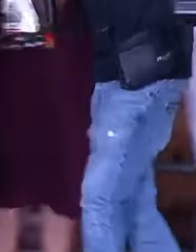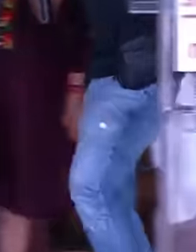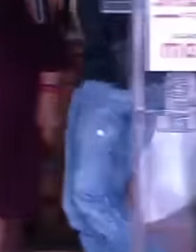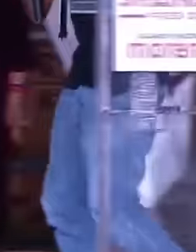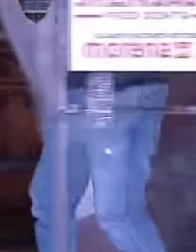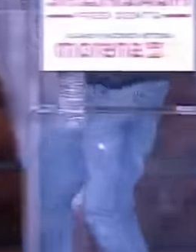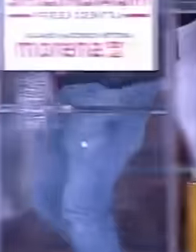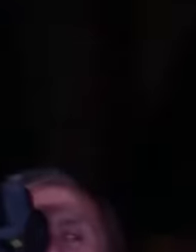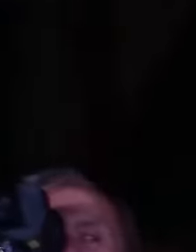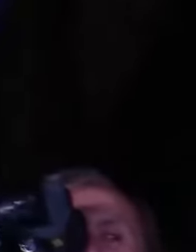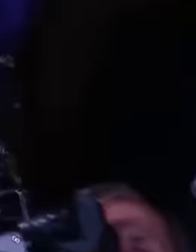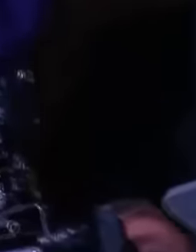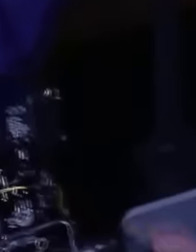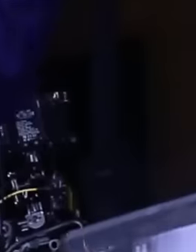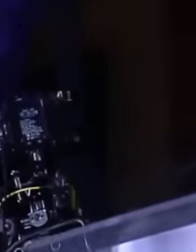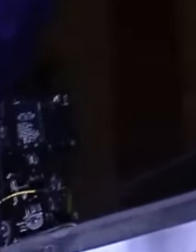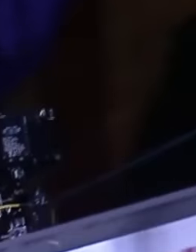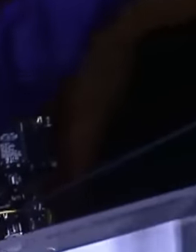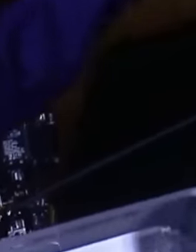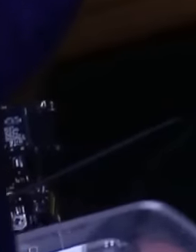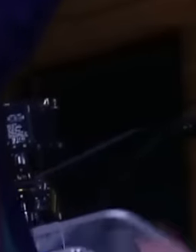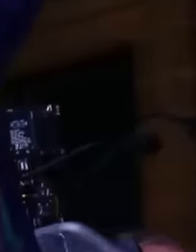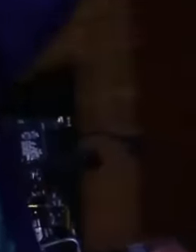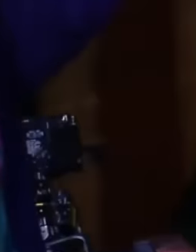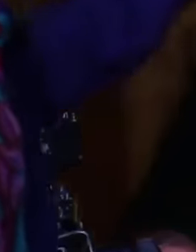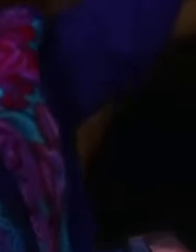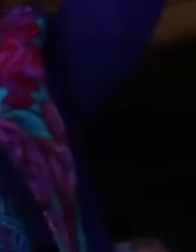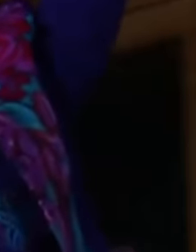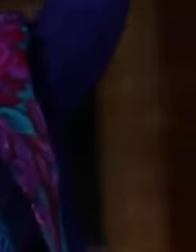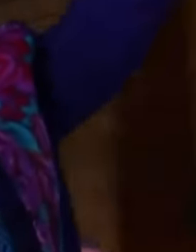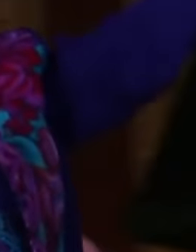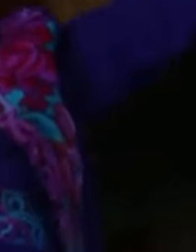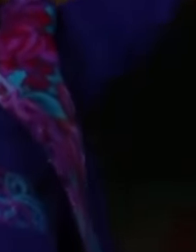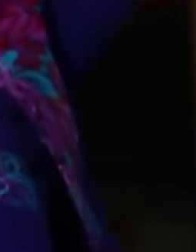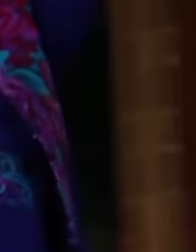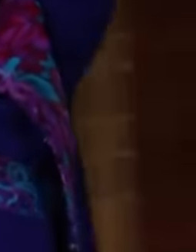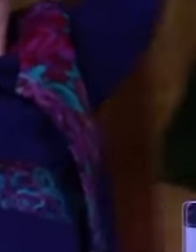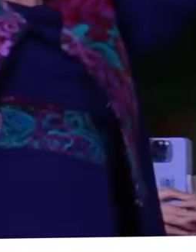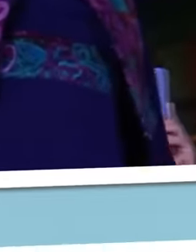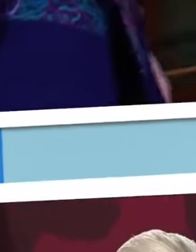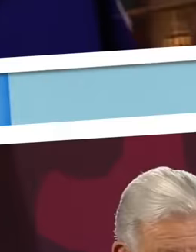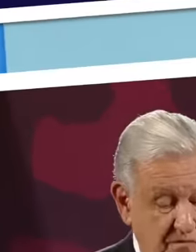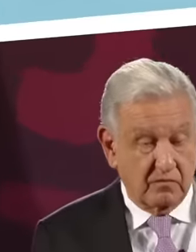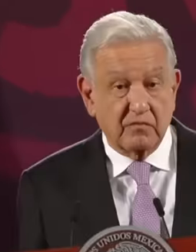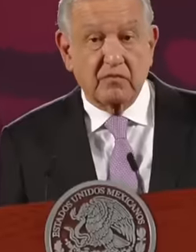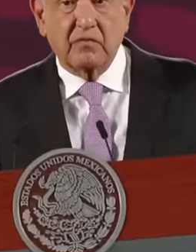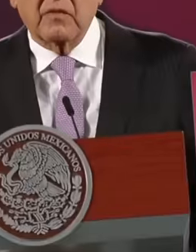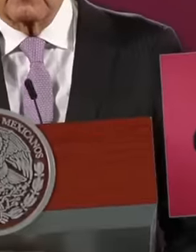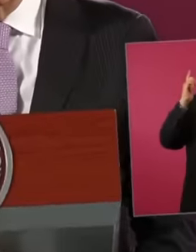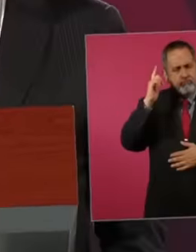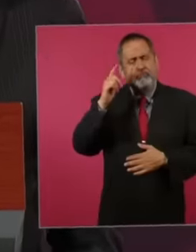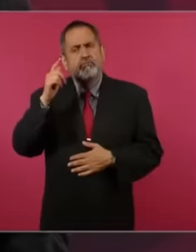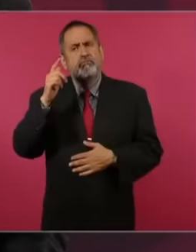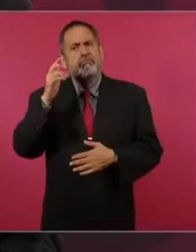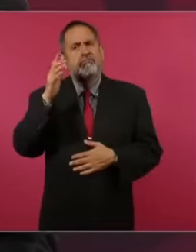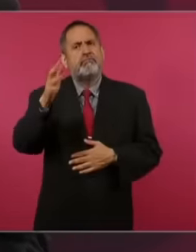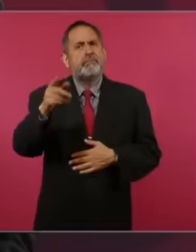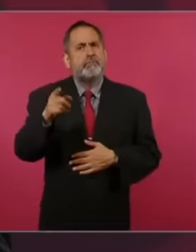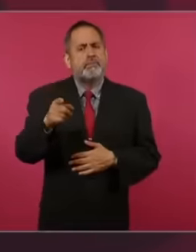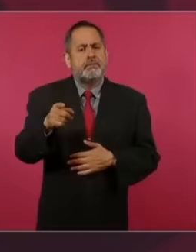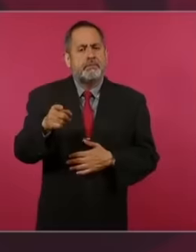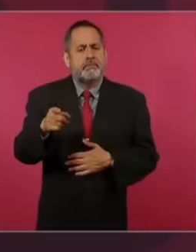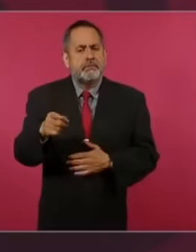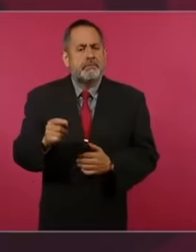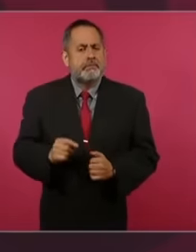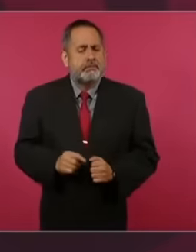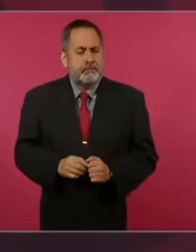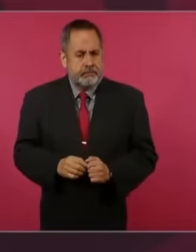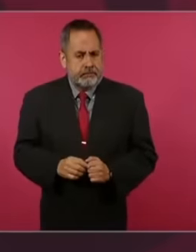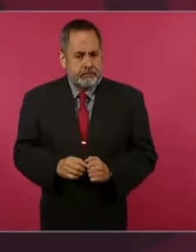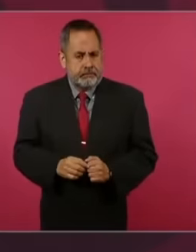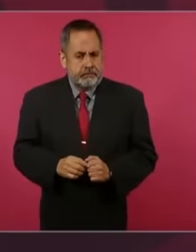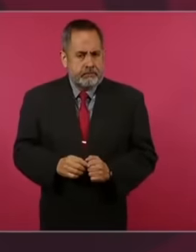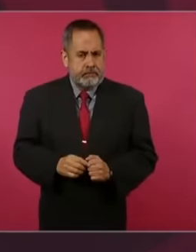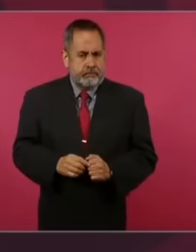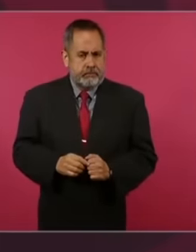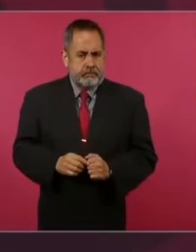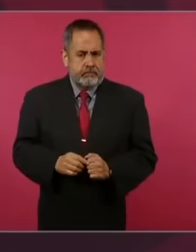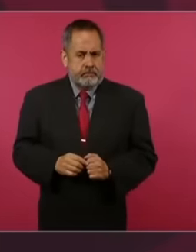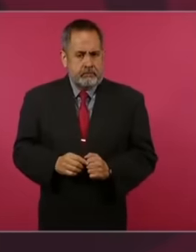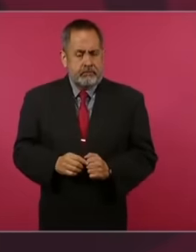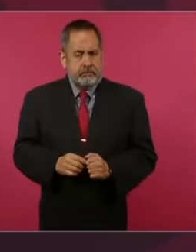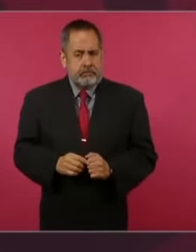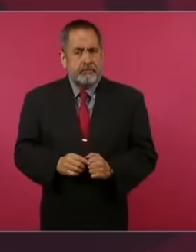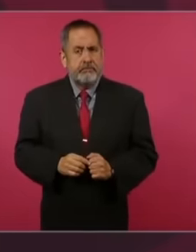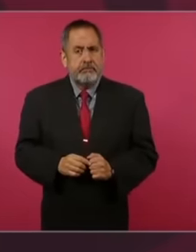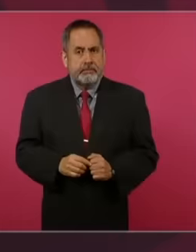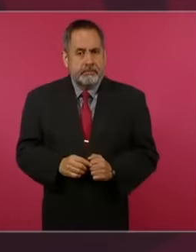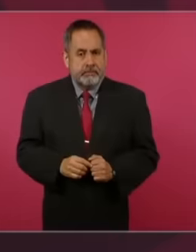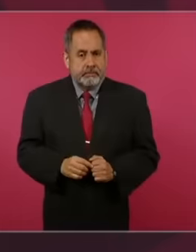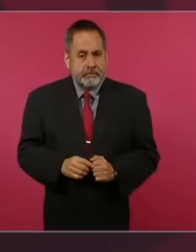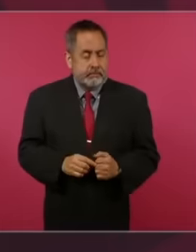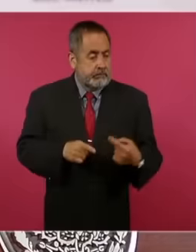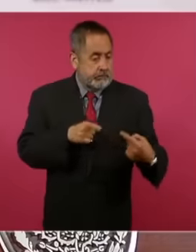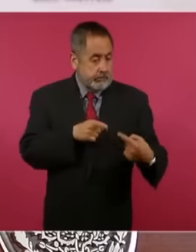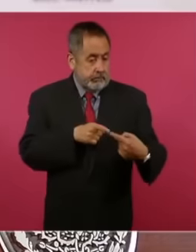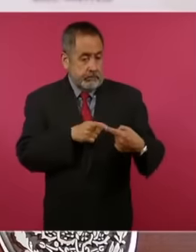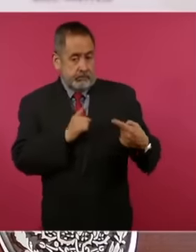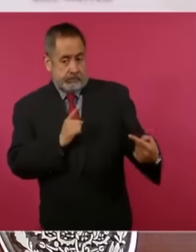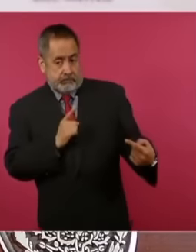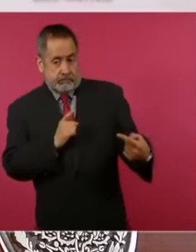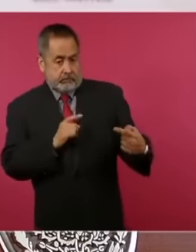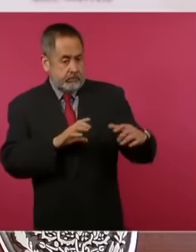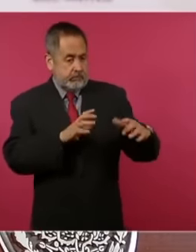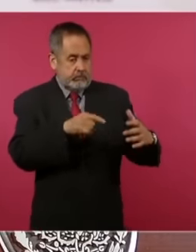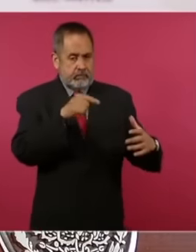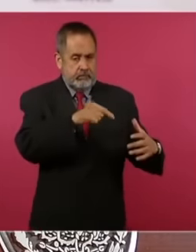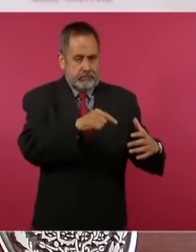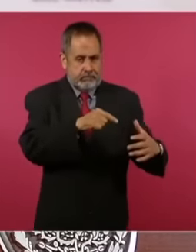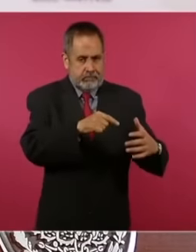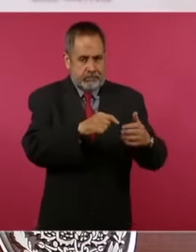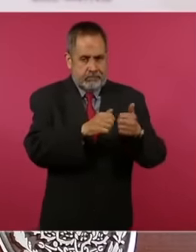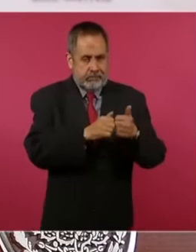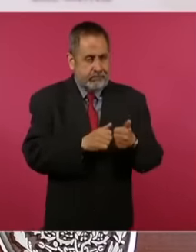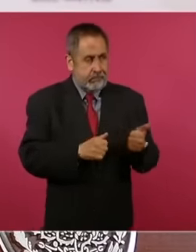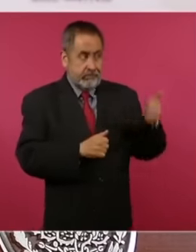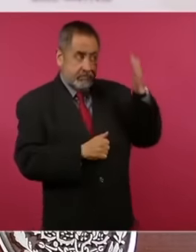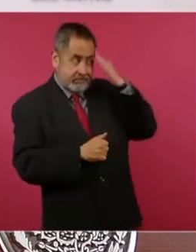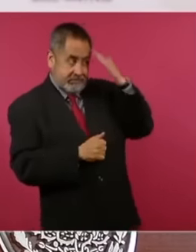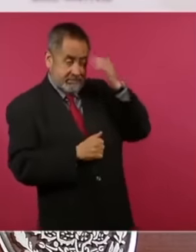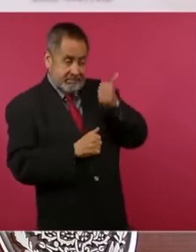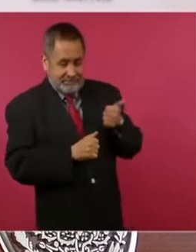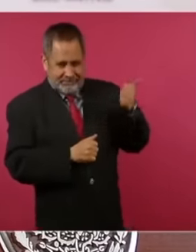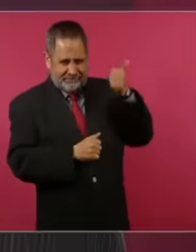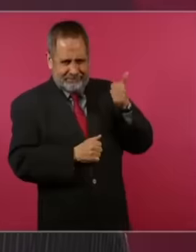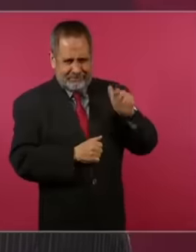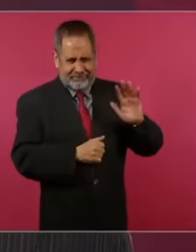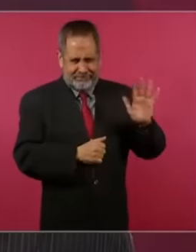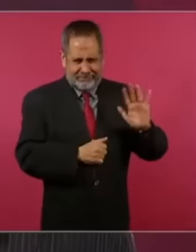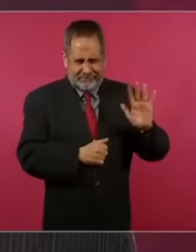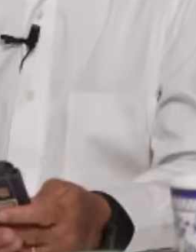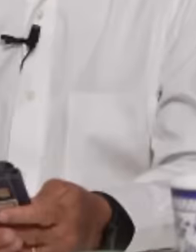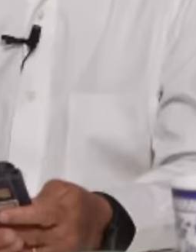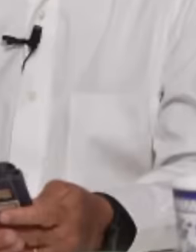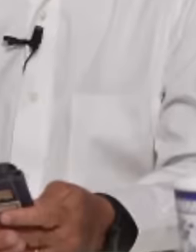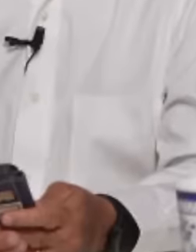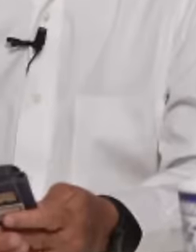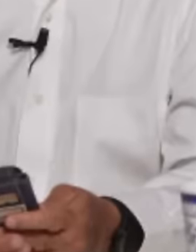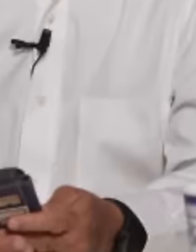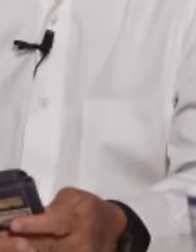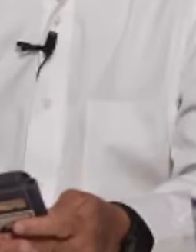attack comes from our adversaries. I am not talking about the leaders because they